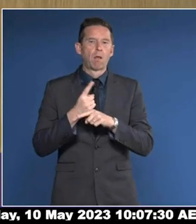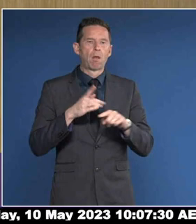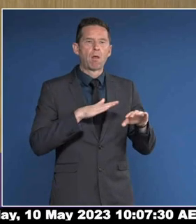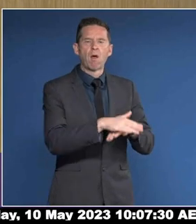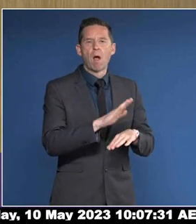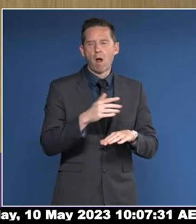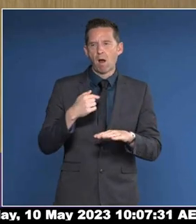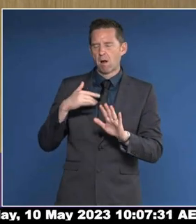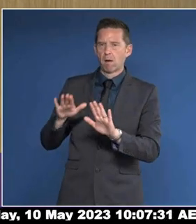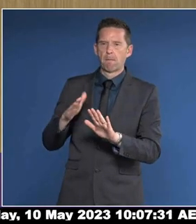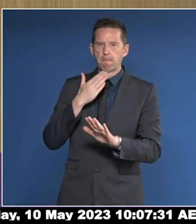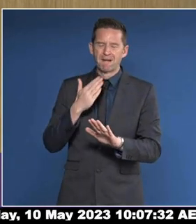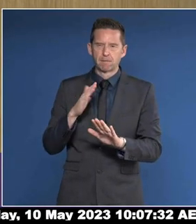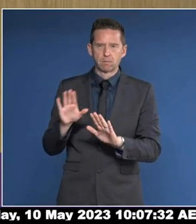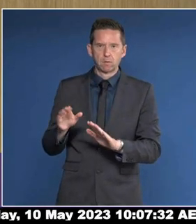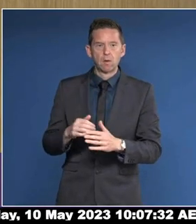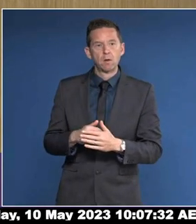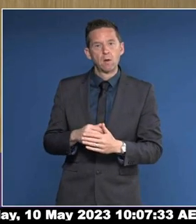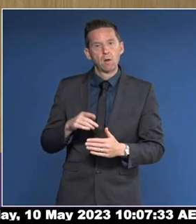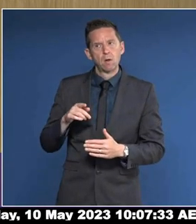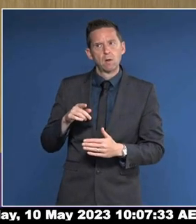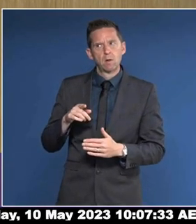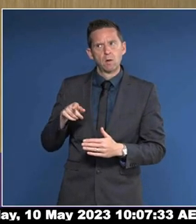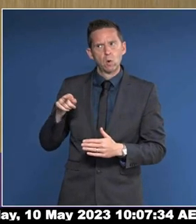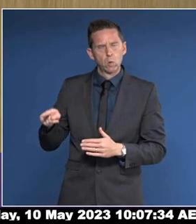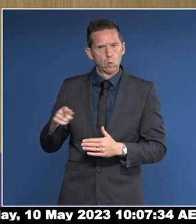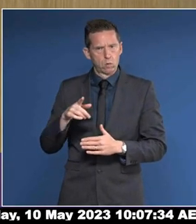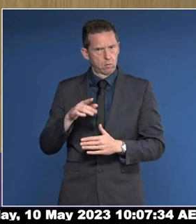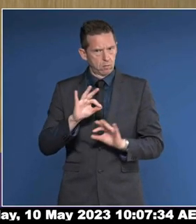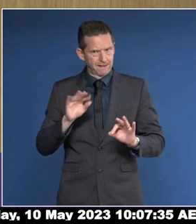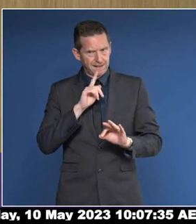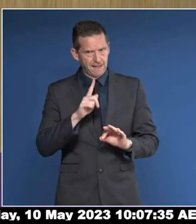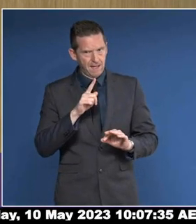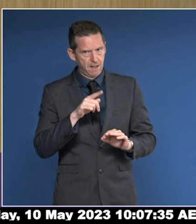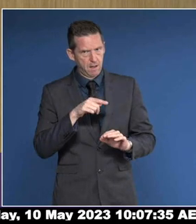You are not saying to this Royal Commission that these children did not experience violence, are you?